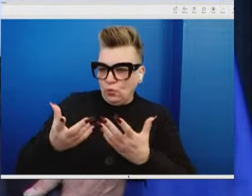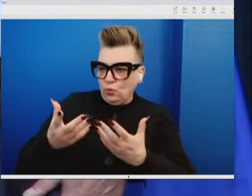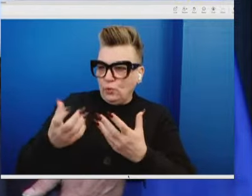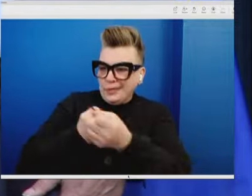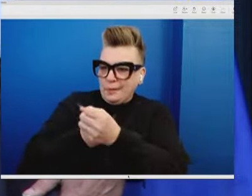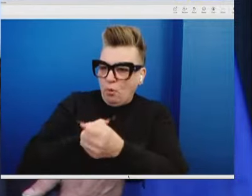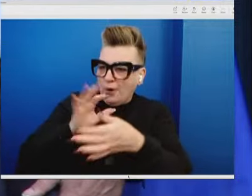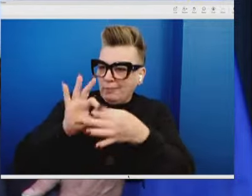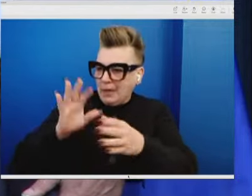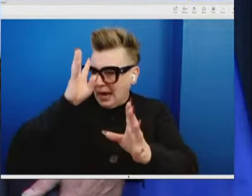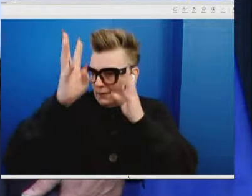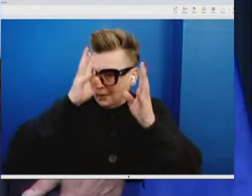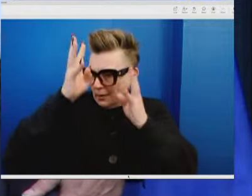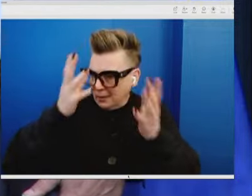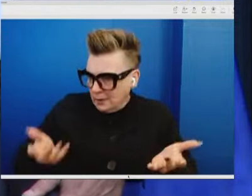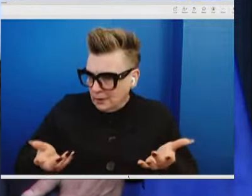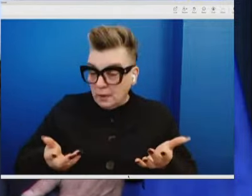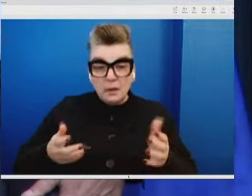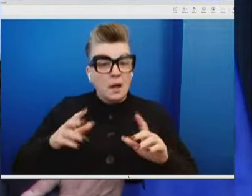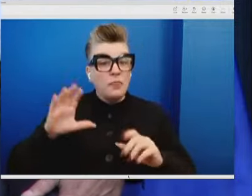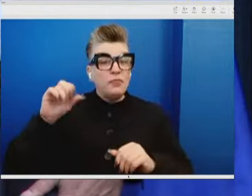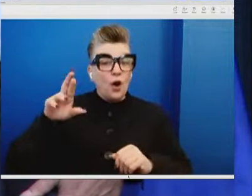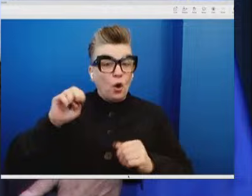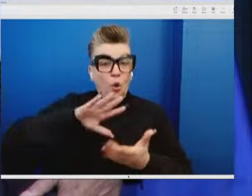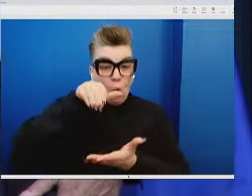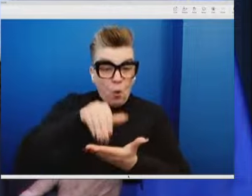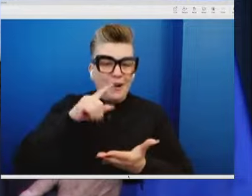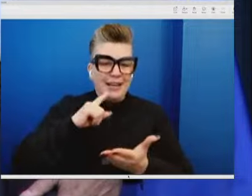but really the core of this is around the states, we're not taking the money back.